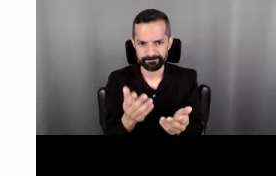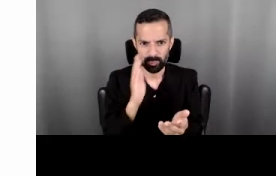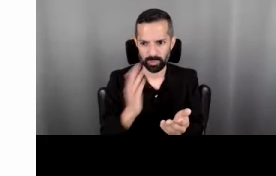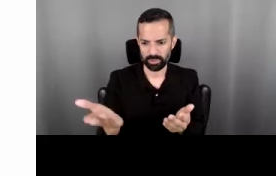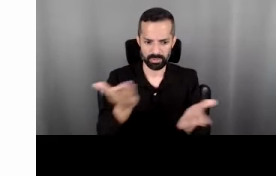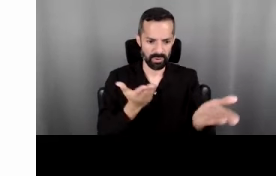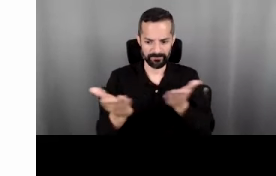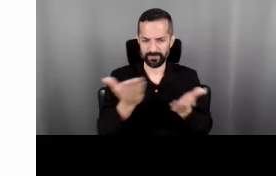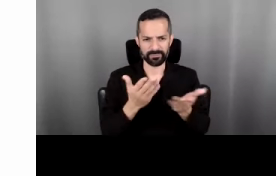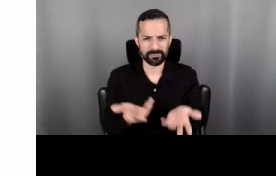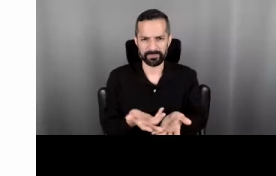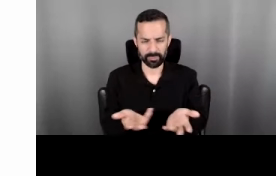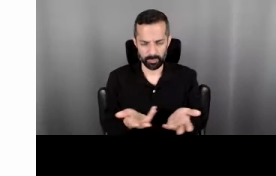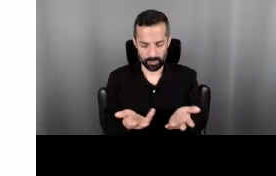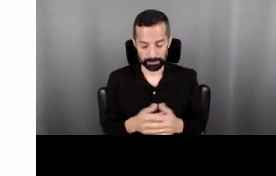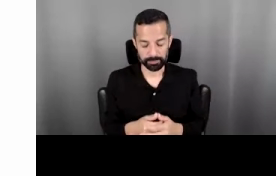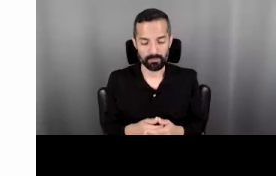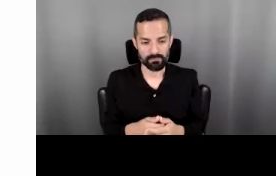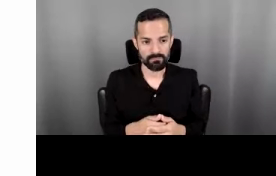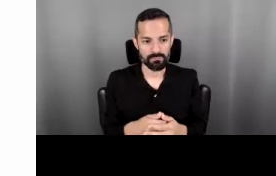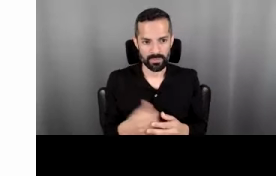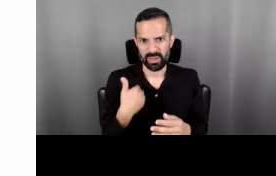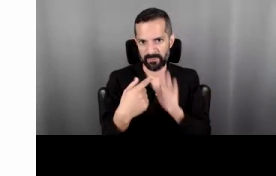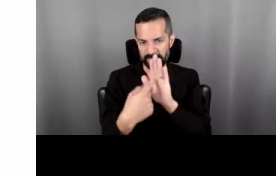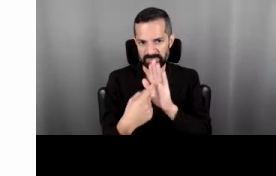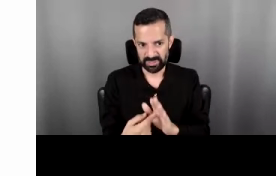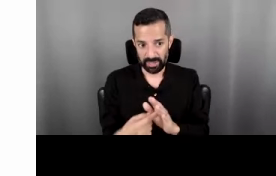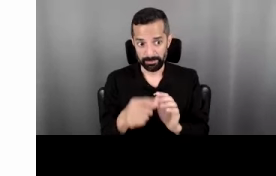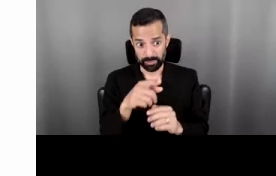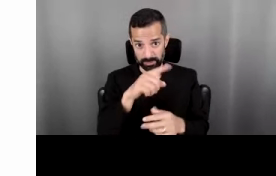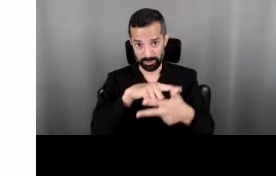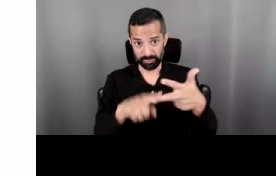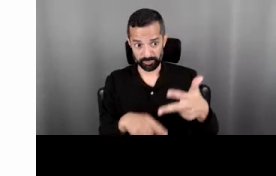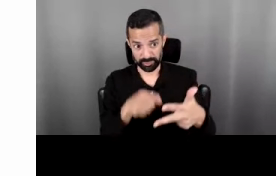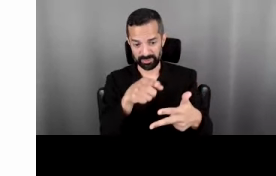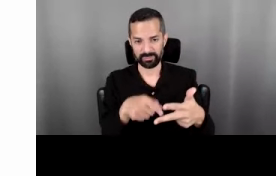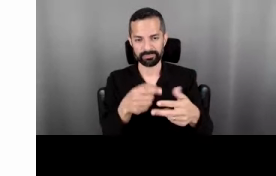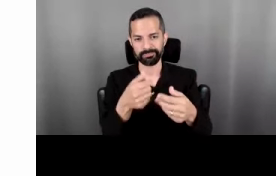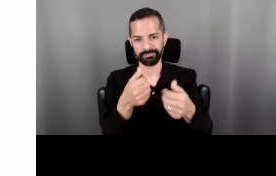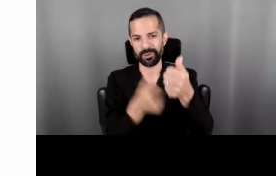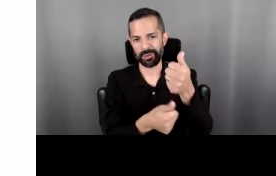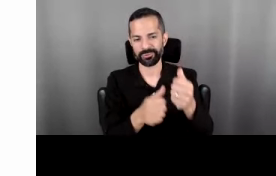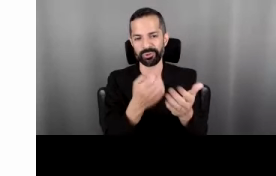We have a few examples here that fall under equipment that I'll briefly touch on.